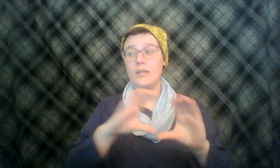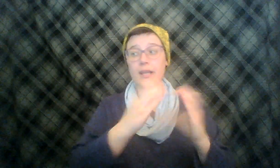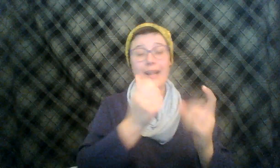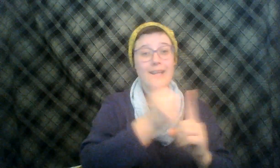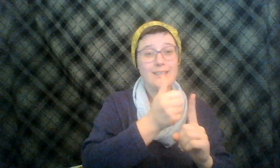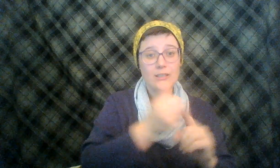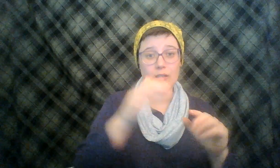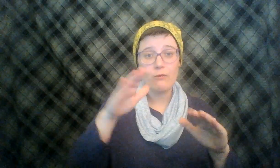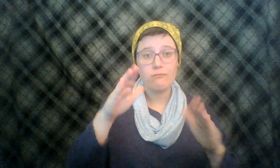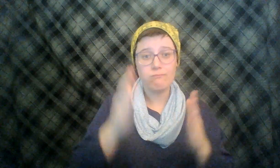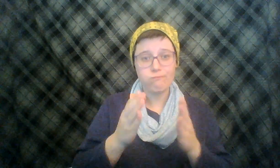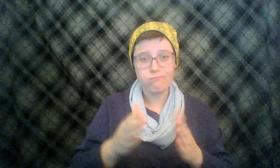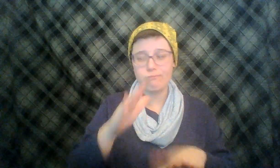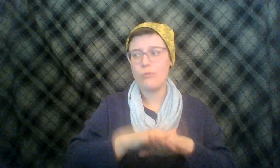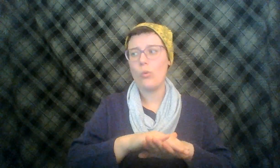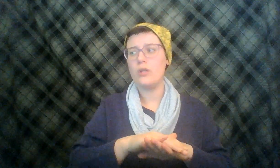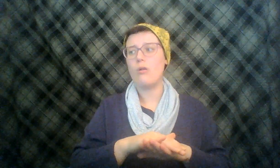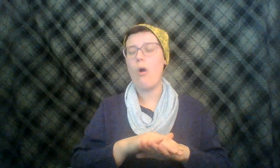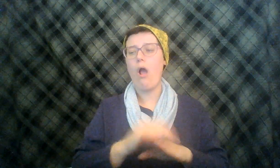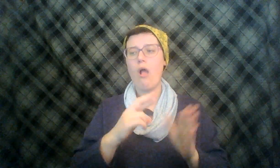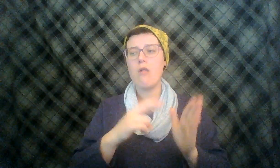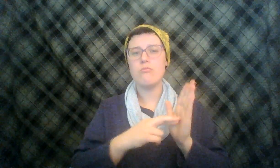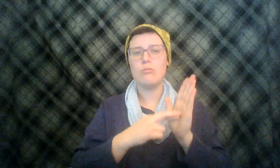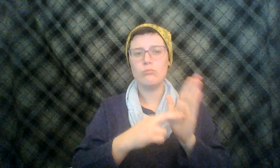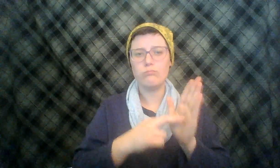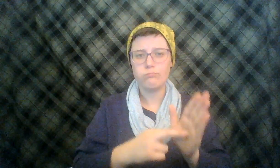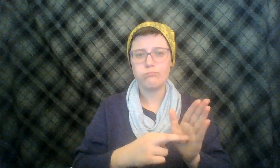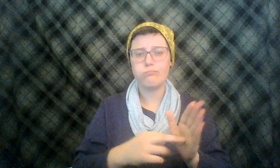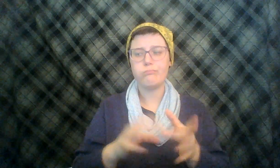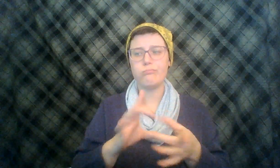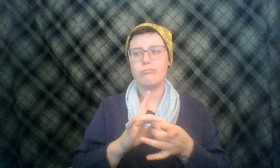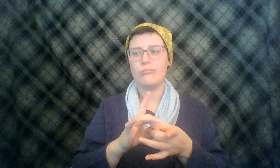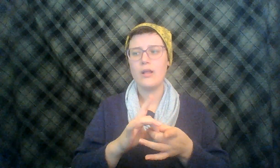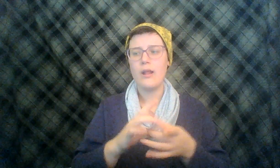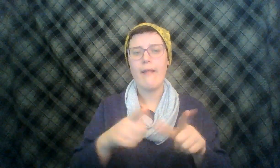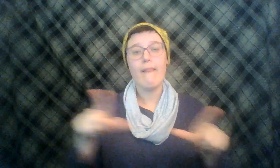The class focused on the role of language